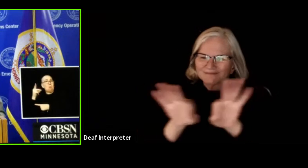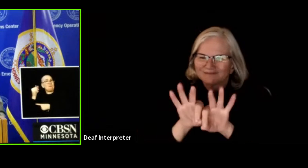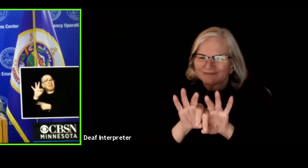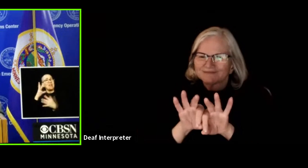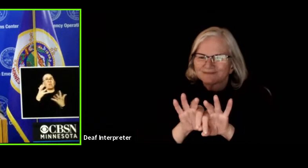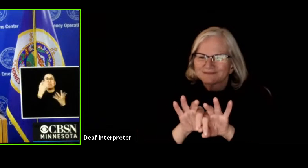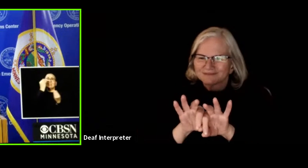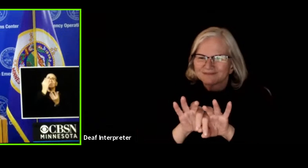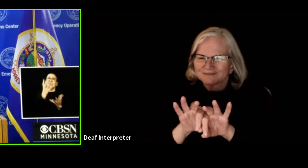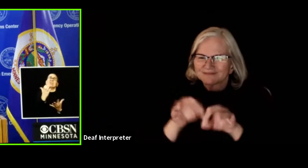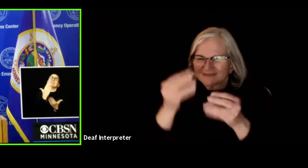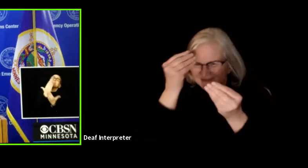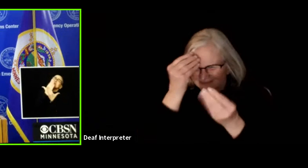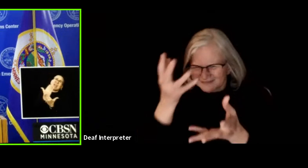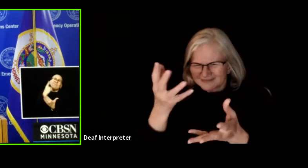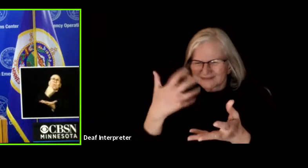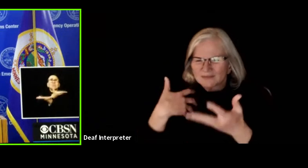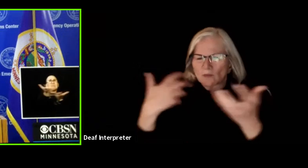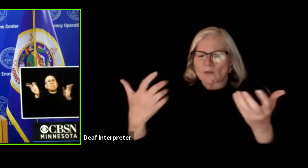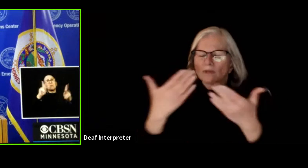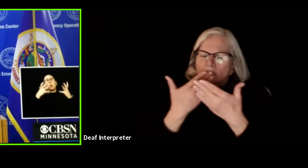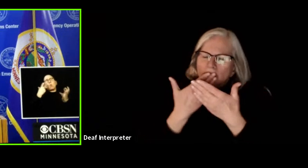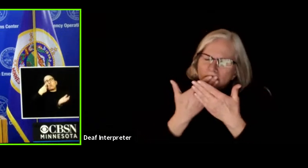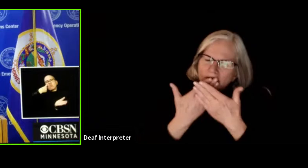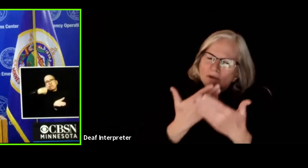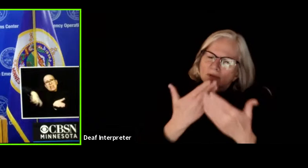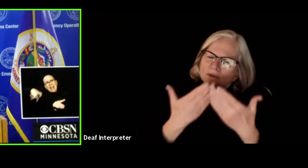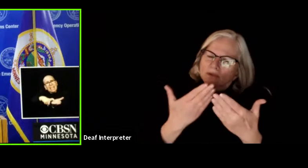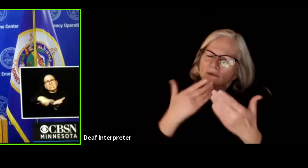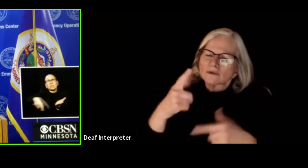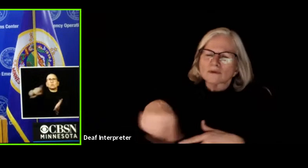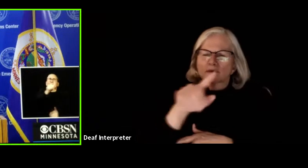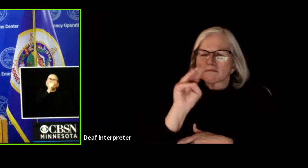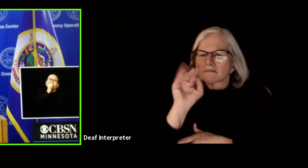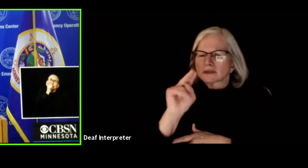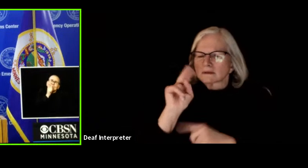TO ALL MINNESOTANS WHO HAVE MADE THE SACRIFICES. A SPECIAL THANK YOU TO ALL THOSE FOLKS INVOLVED IN THE